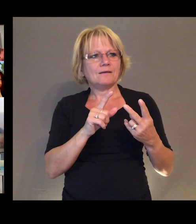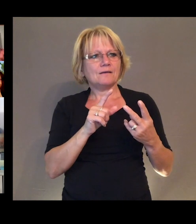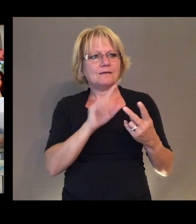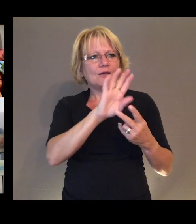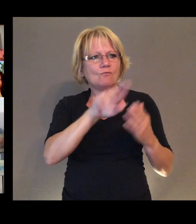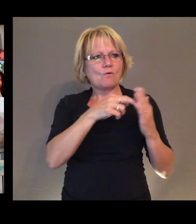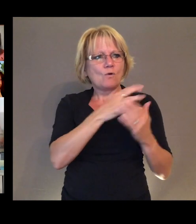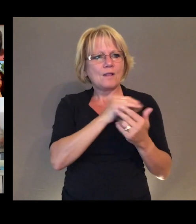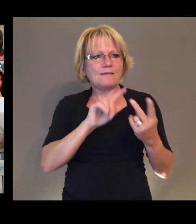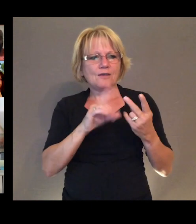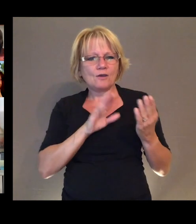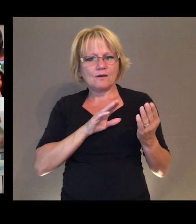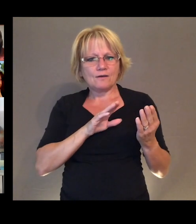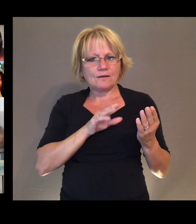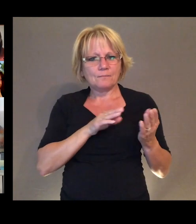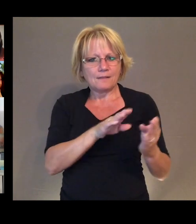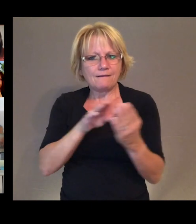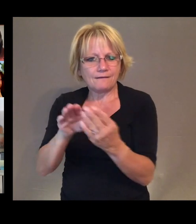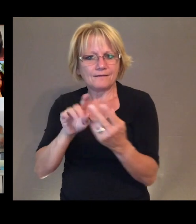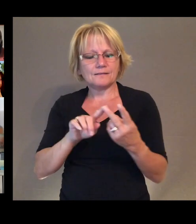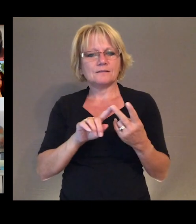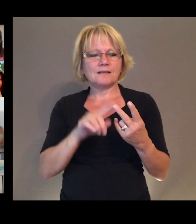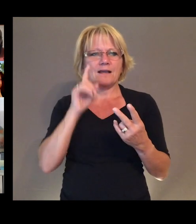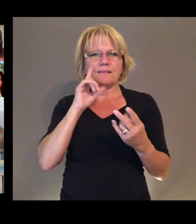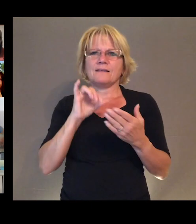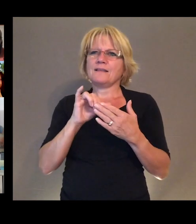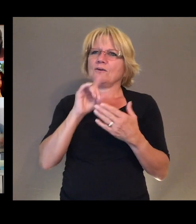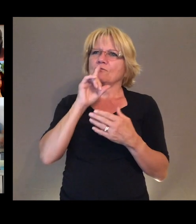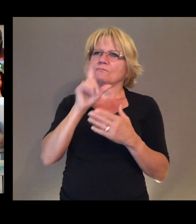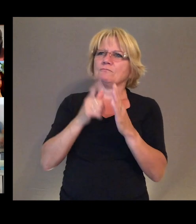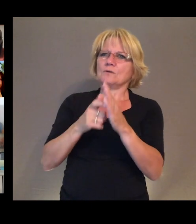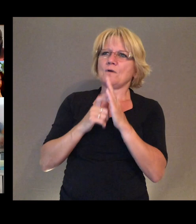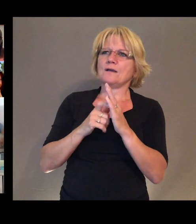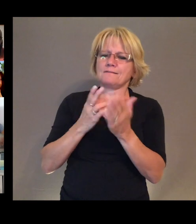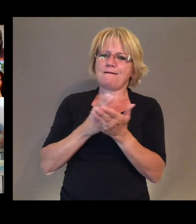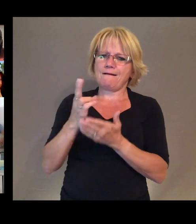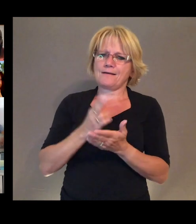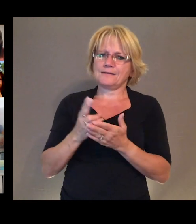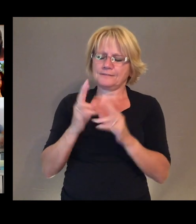I think involves a really honest reckoning with the circumstances we find ourselves in today.